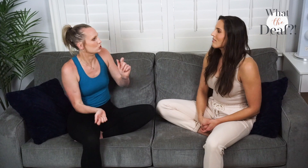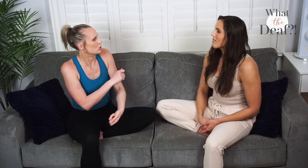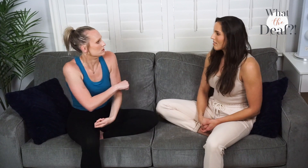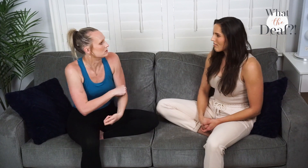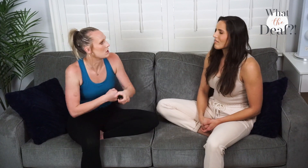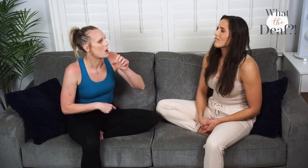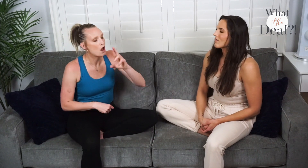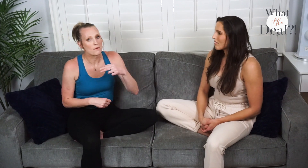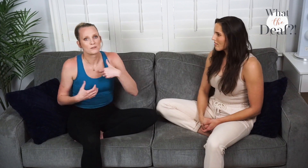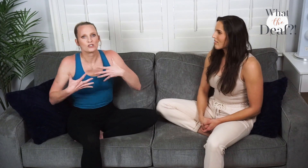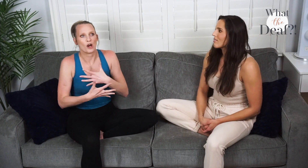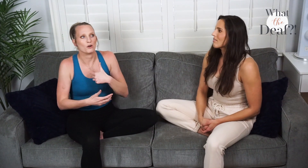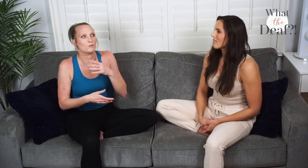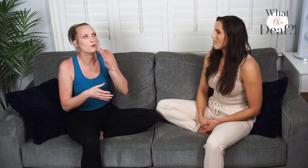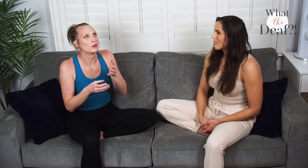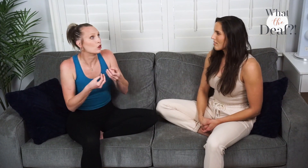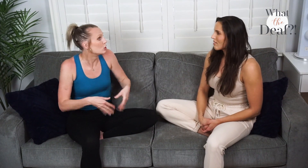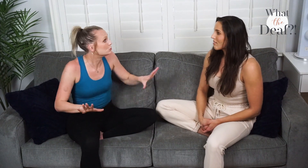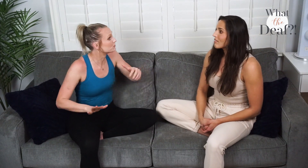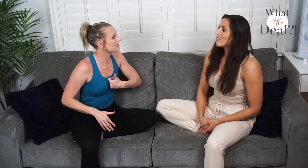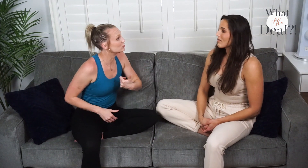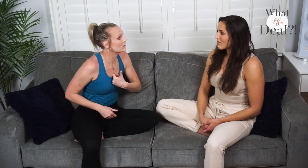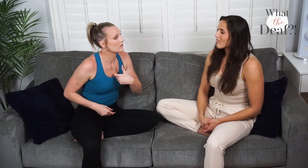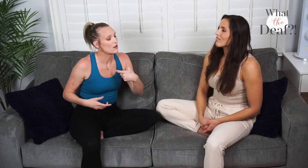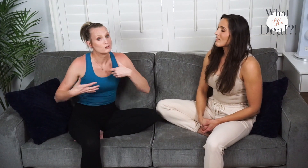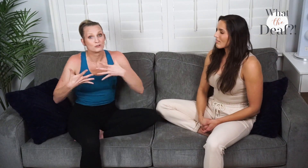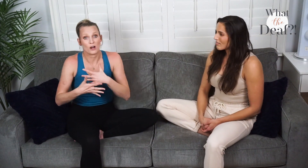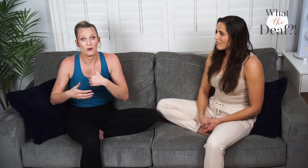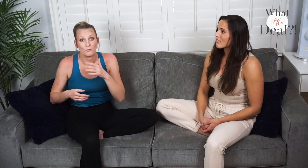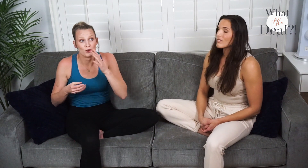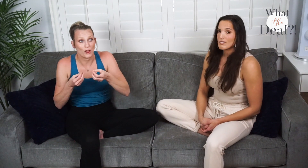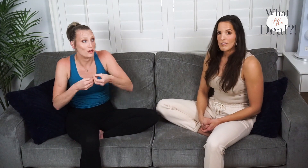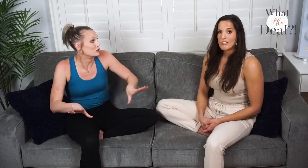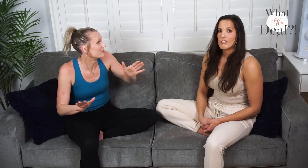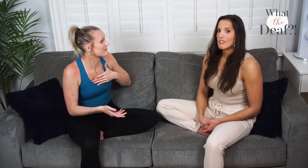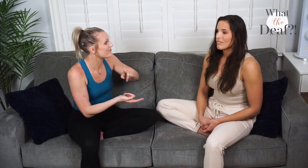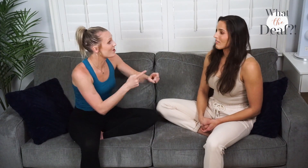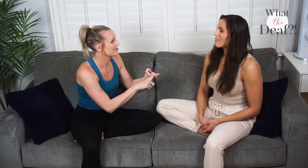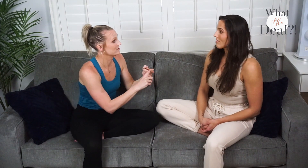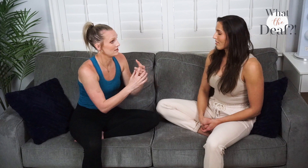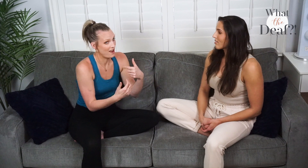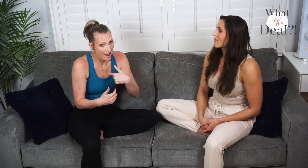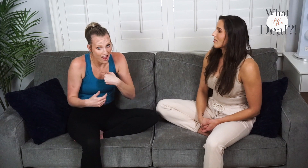I was so scared that I would lose myself. I was scared that I would lose my friends.